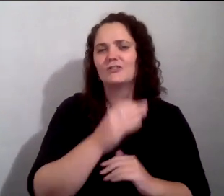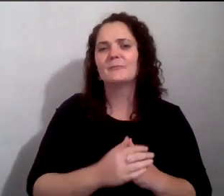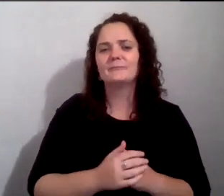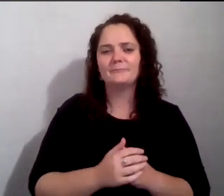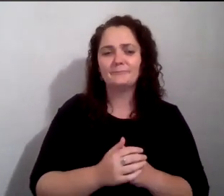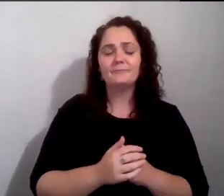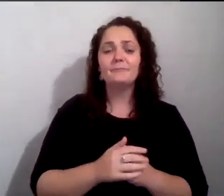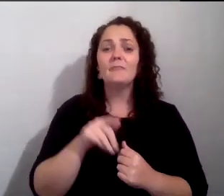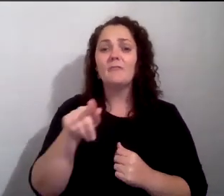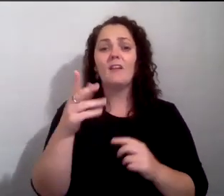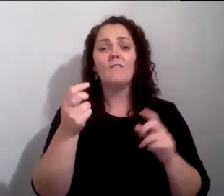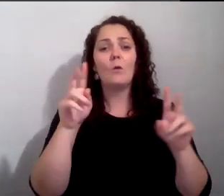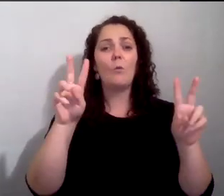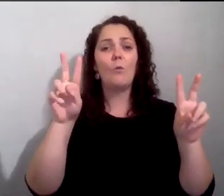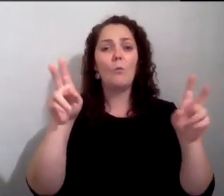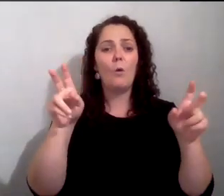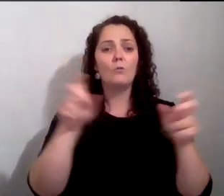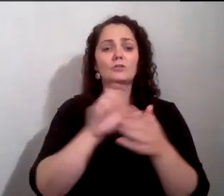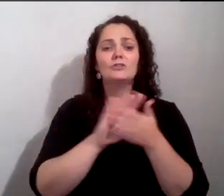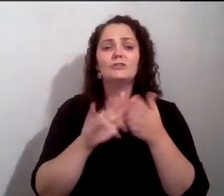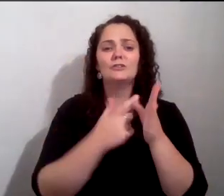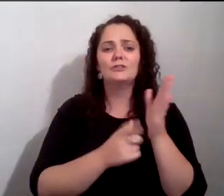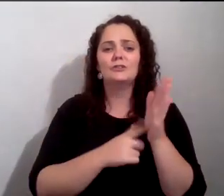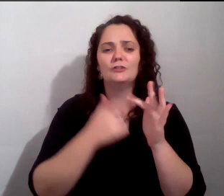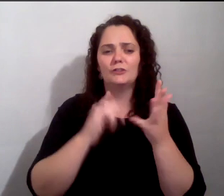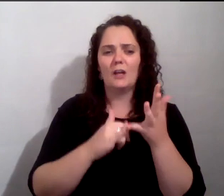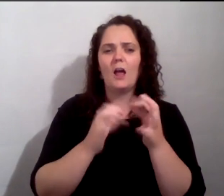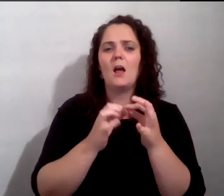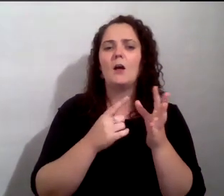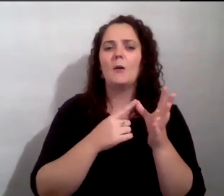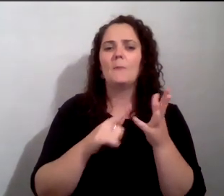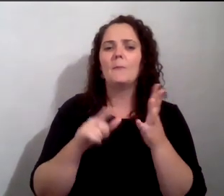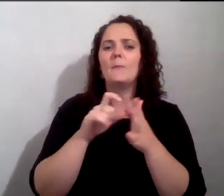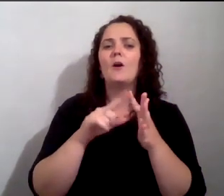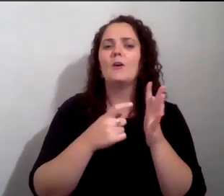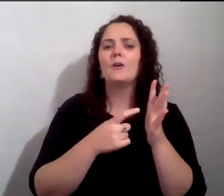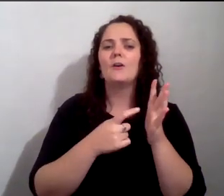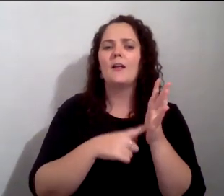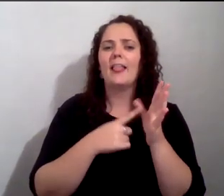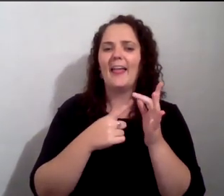Charles Baudelaire really kind of sums some of these sentiments.